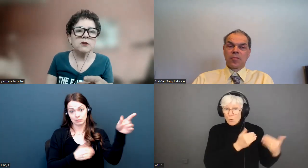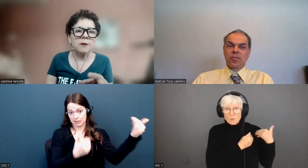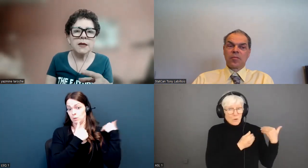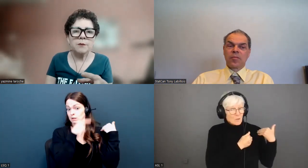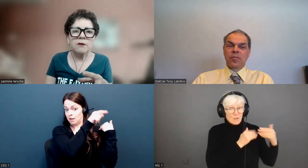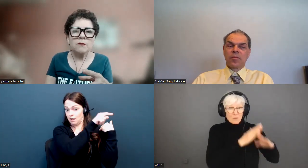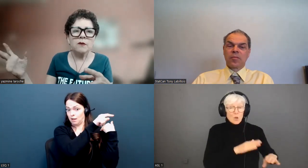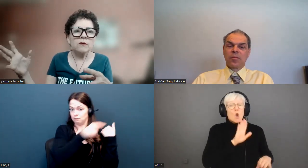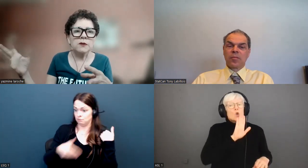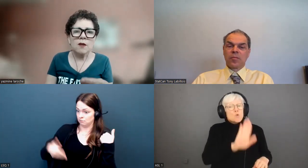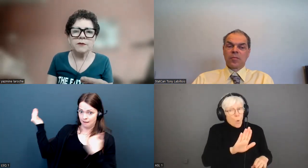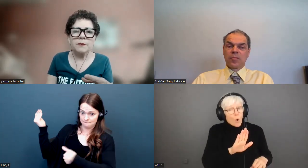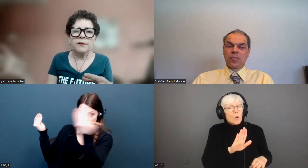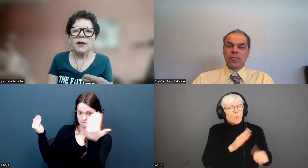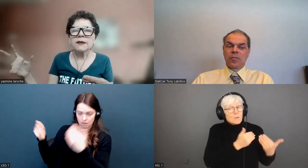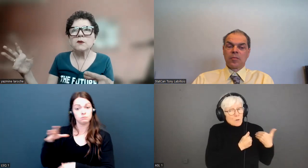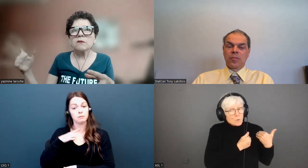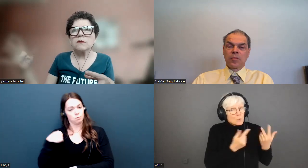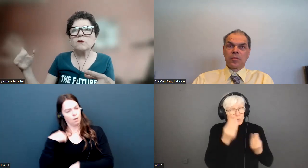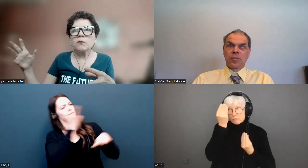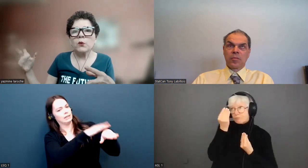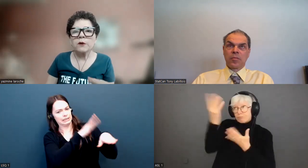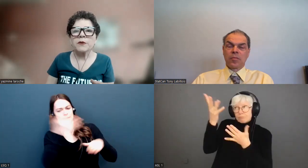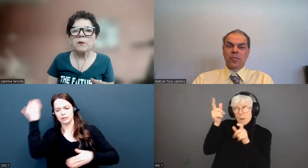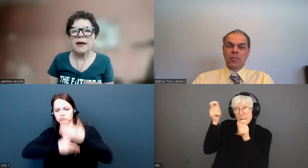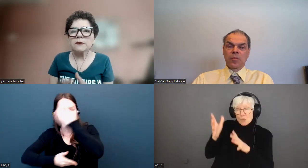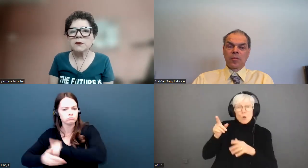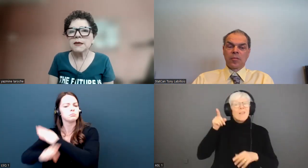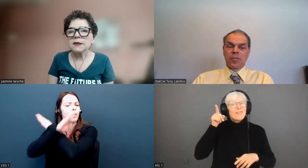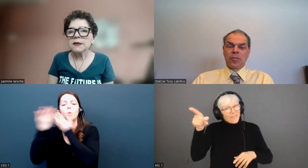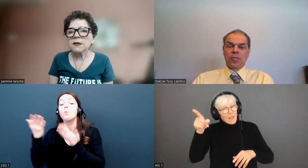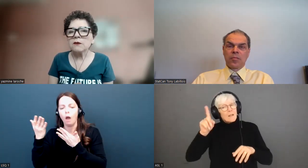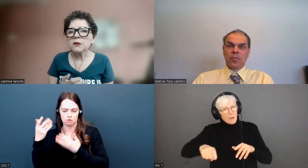their job to help you resolve them and so work with your managers I think that's hugely